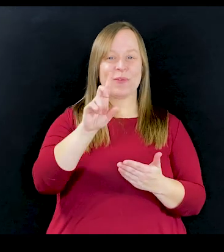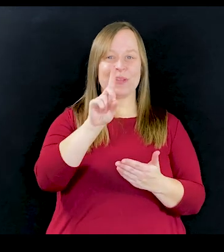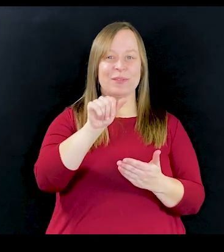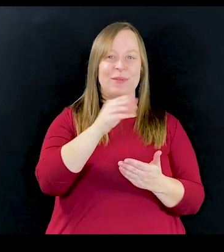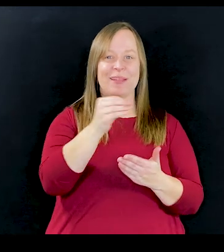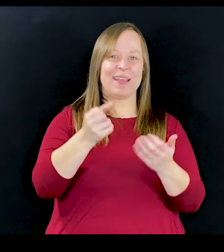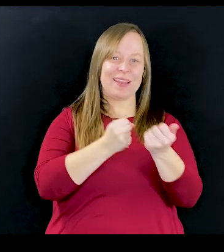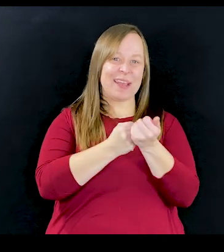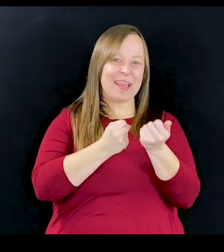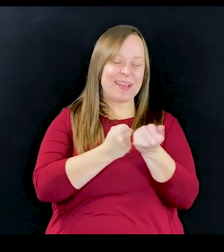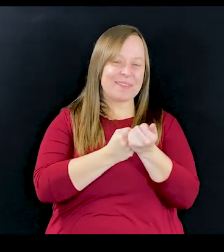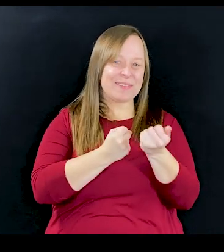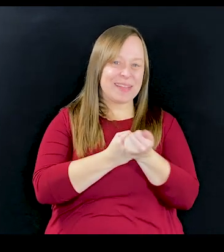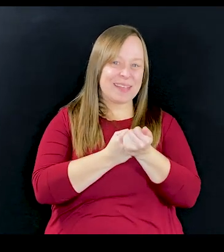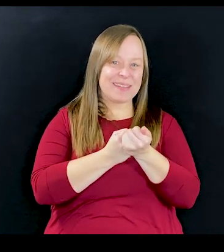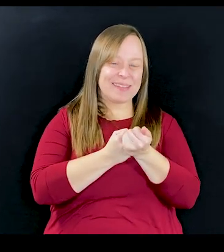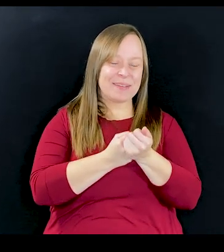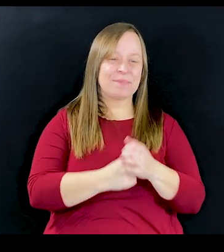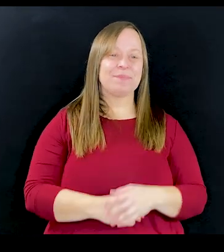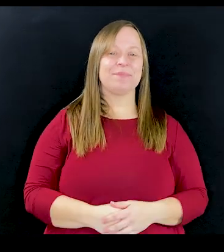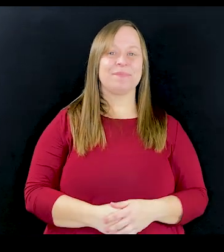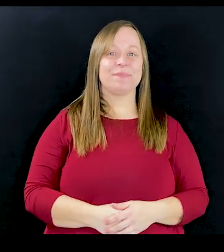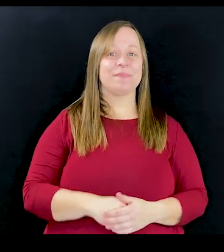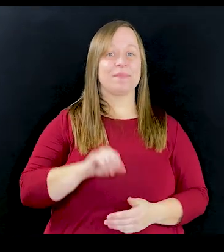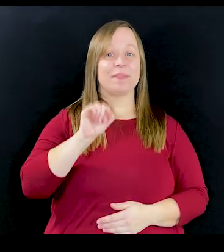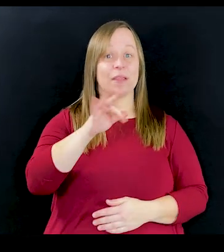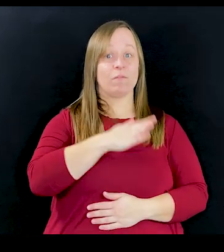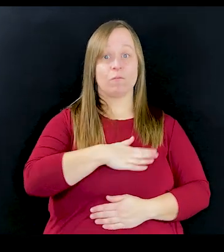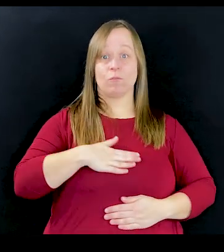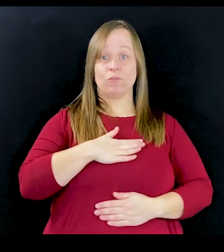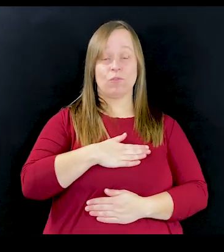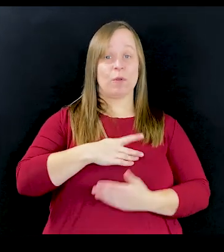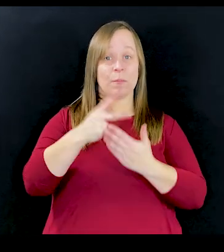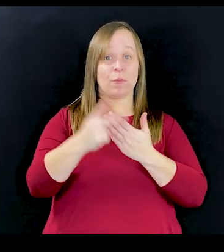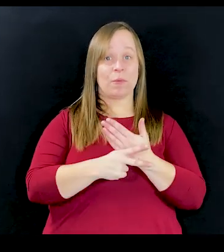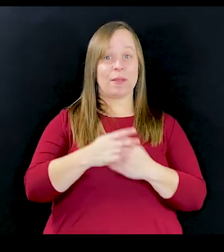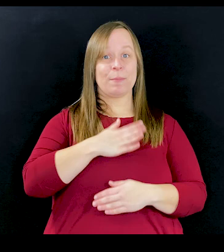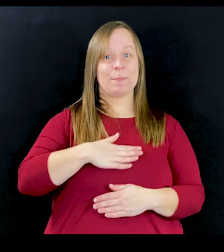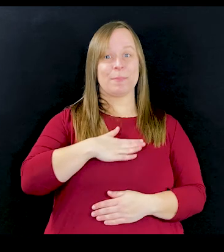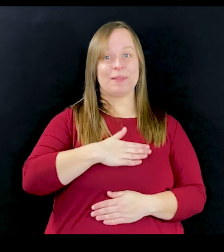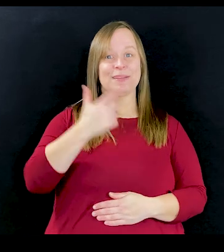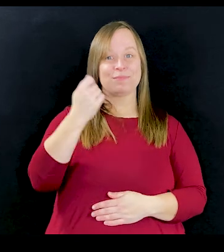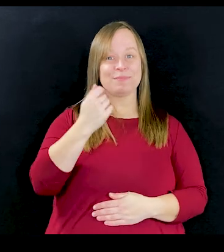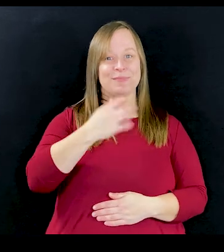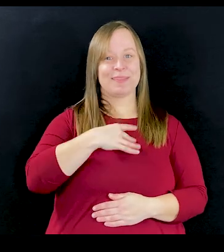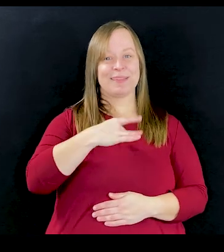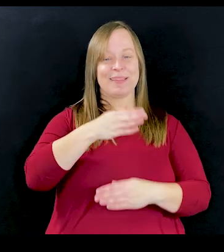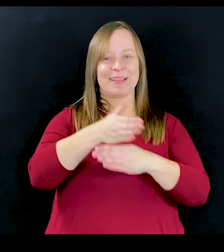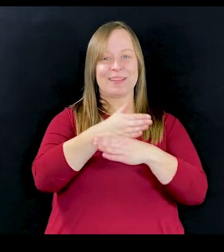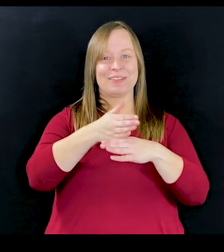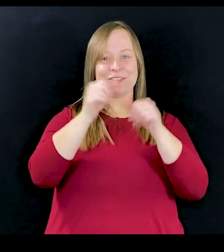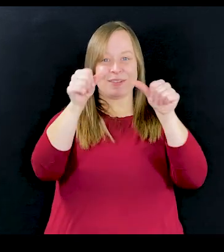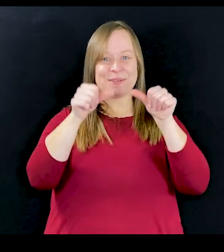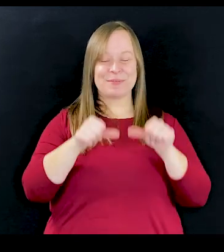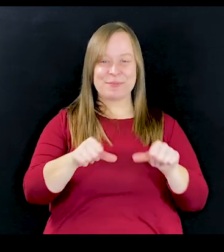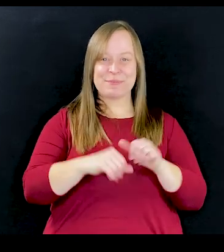York, your source for disability rights and advocacy. If you enjoyed our program, make sure to subscribe, like,